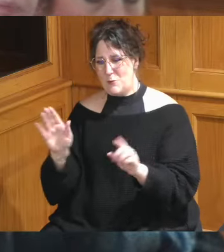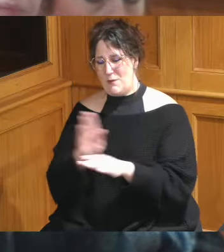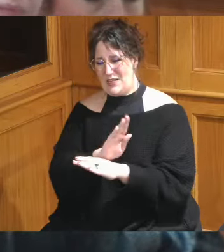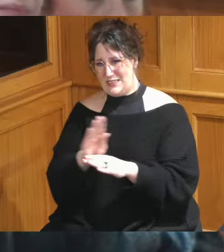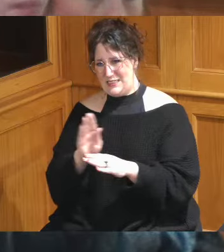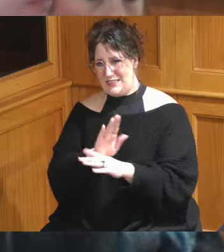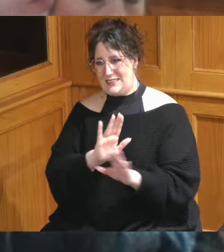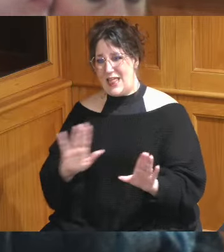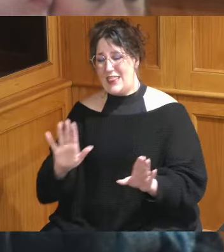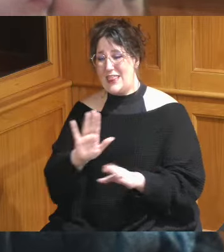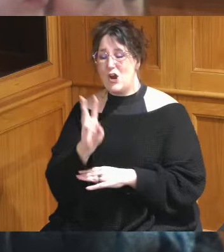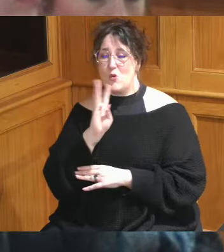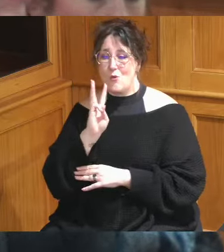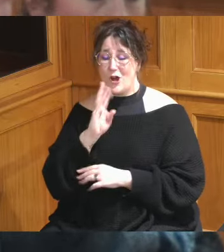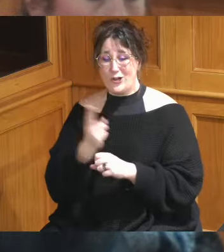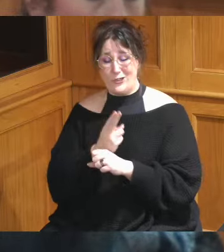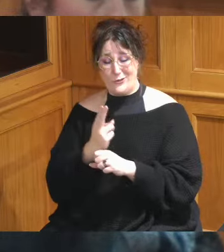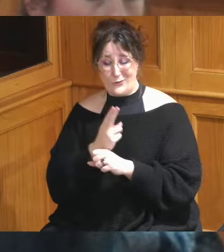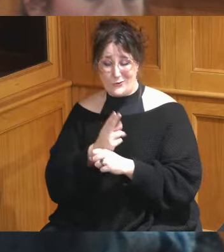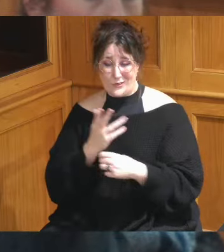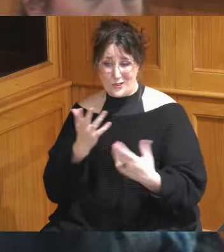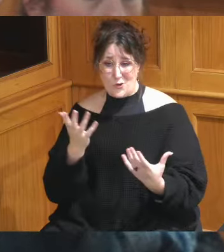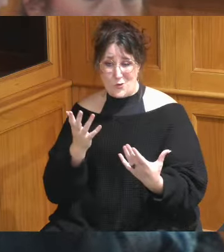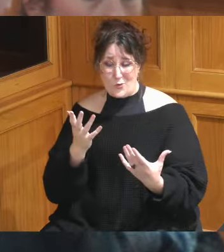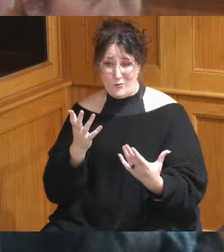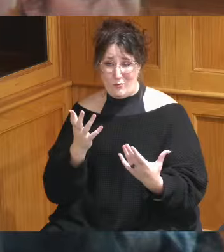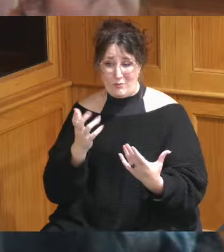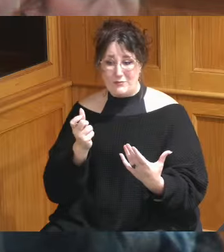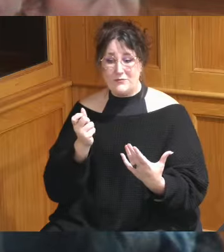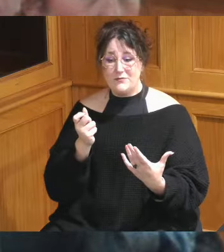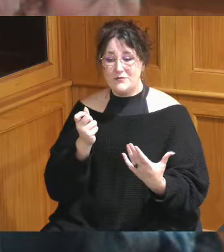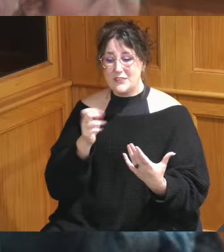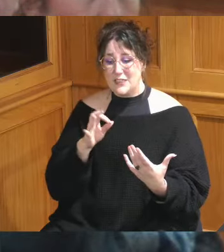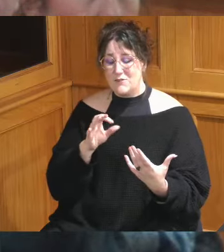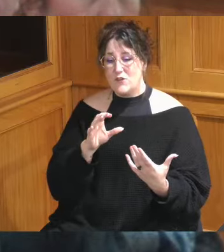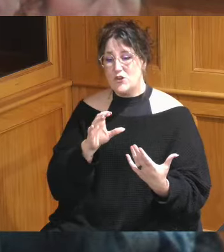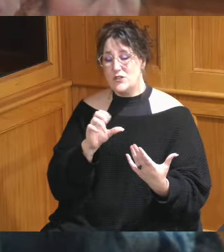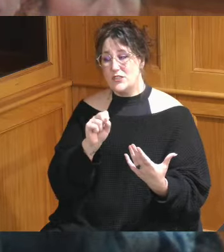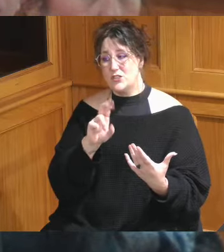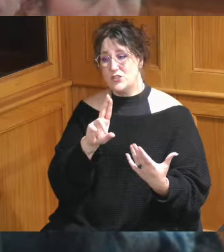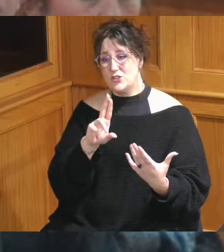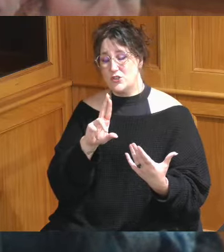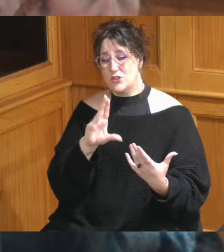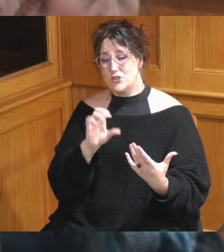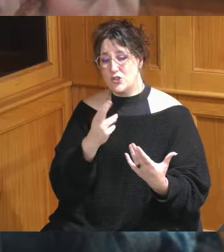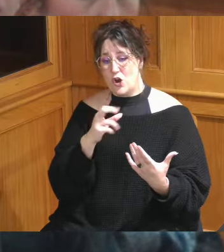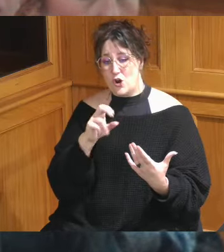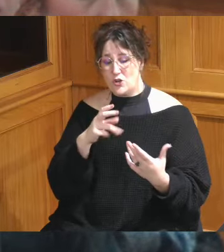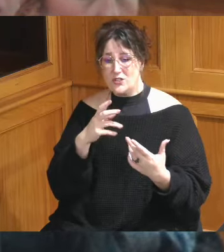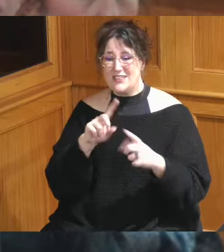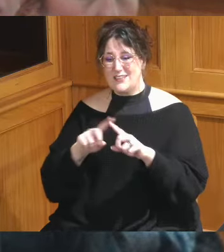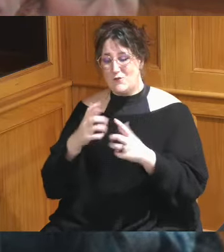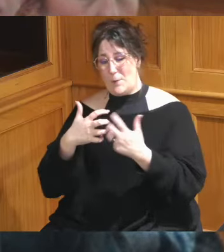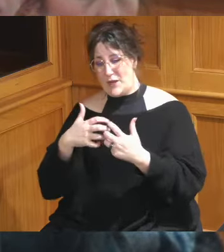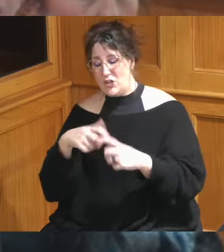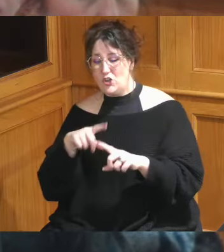and their water usage is and and you know what they're pl if they're paying sir charge, if they have a deduct meter and maybe they're using more water, but they're putting it into a product,